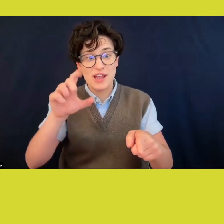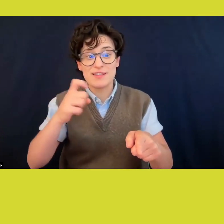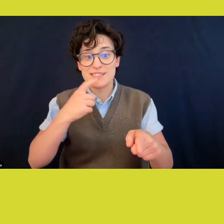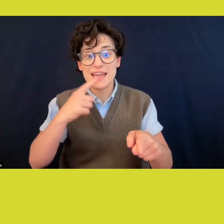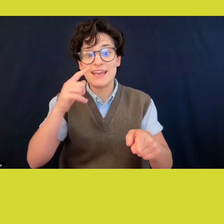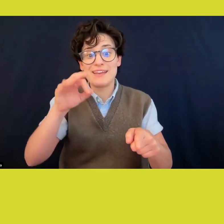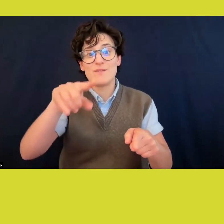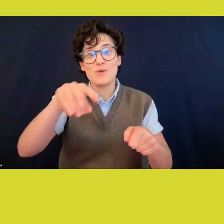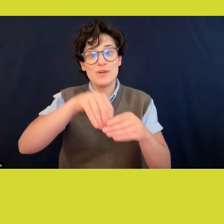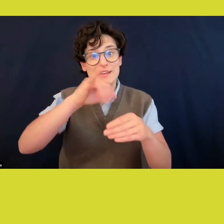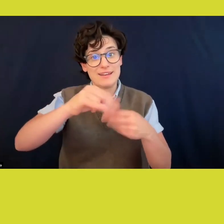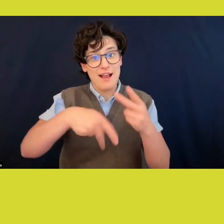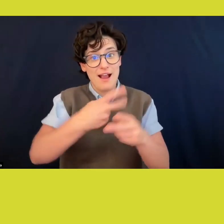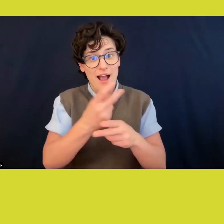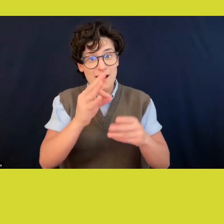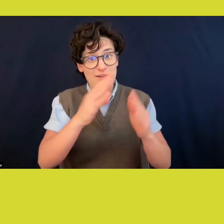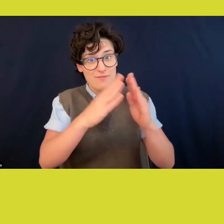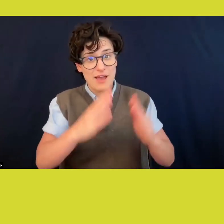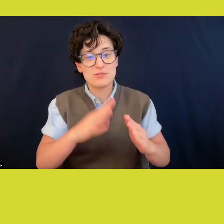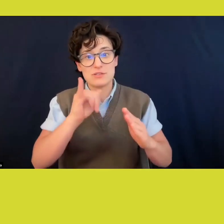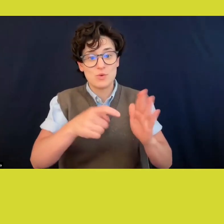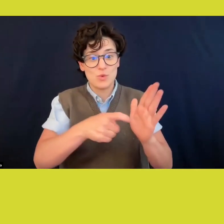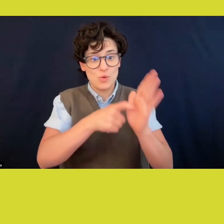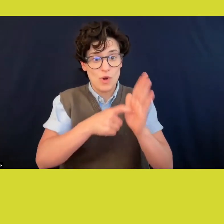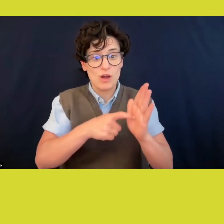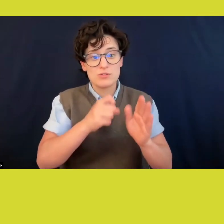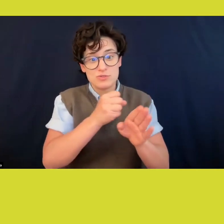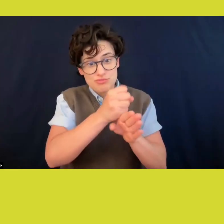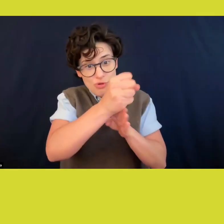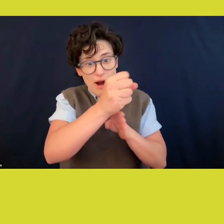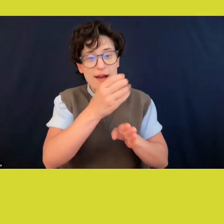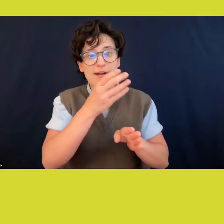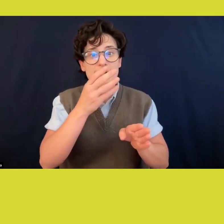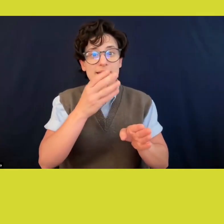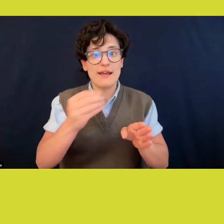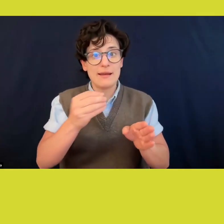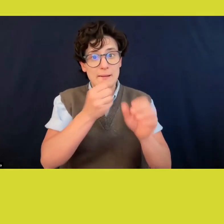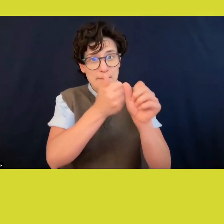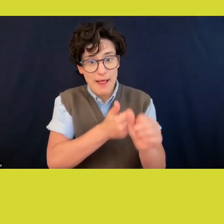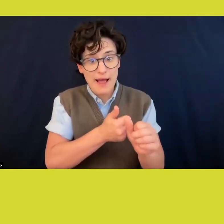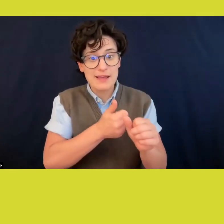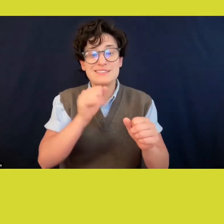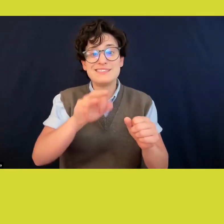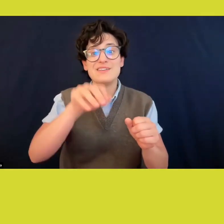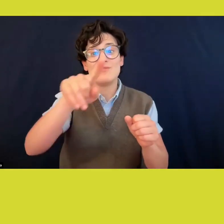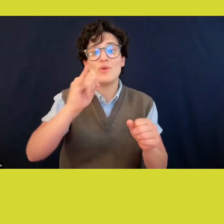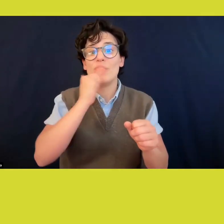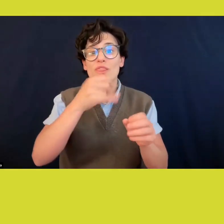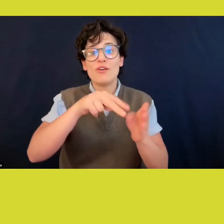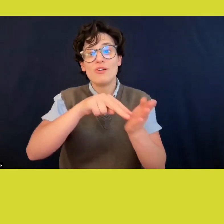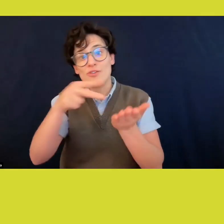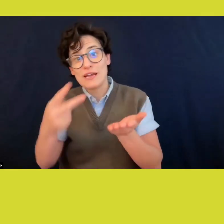if you relapse, which many people with these conditions relapse, then you lose the housing. And so you're